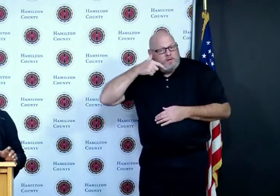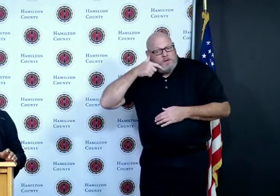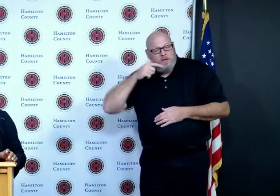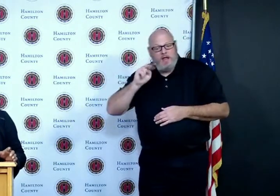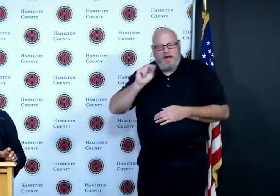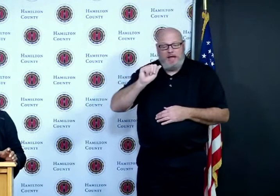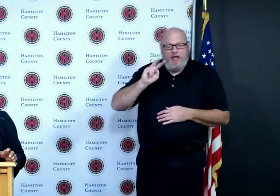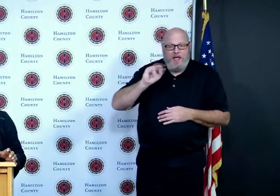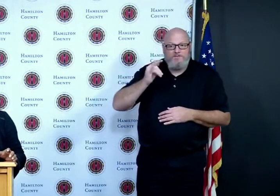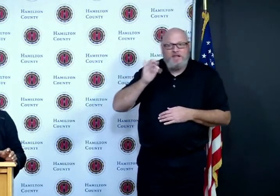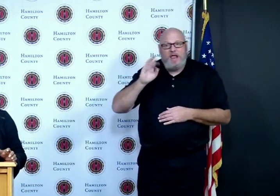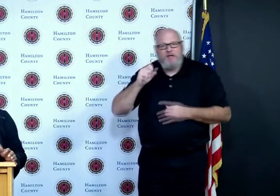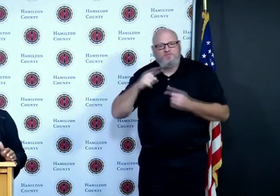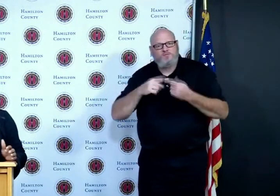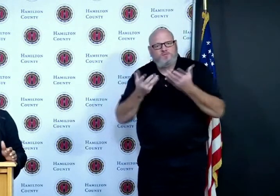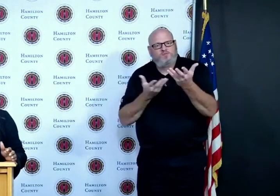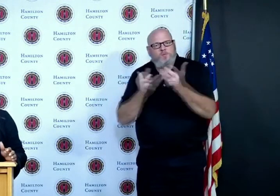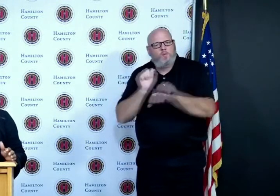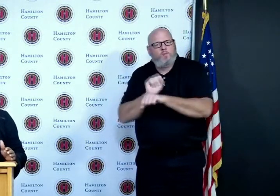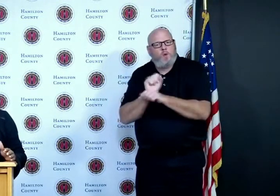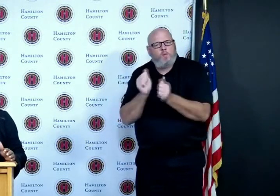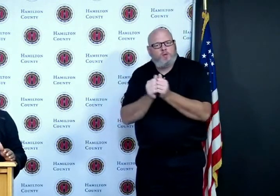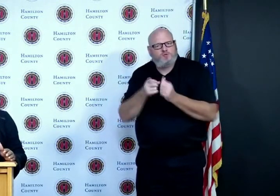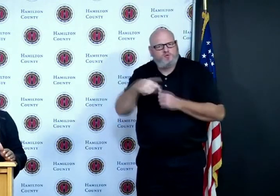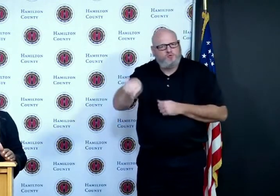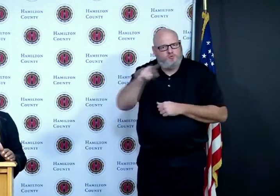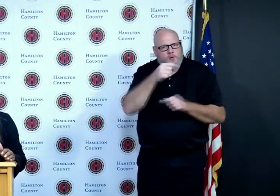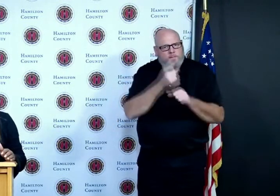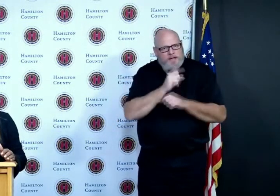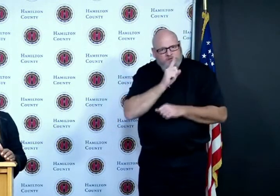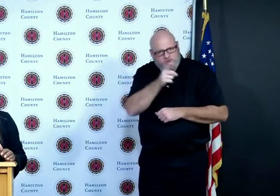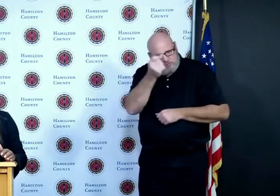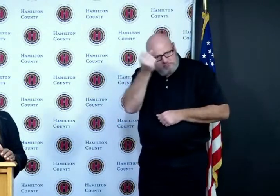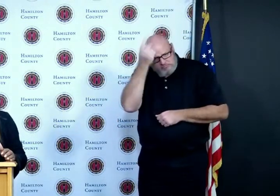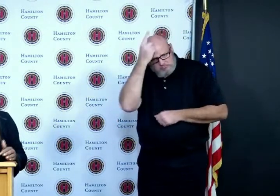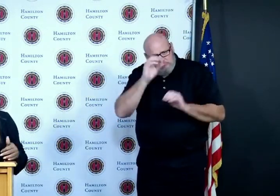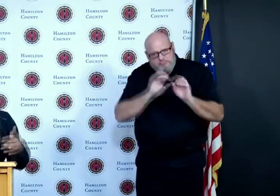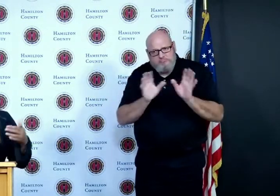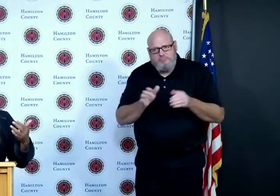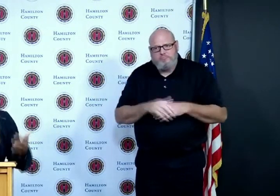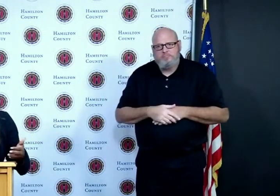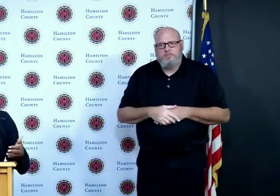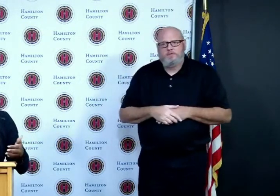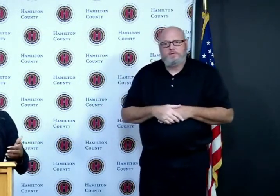now that there has been a bottleneck in other words we have the money but maybe the capacity